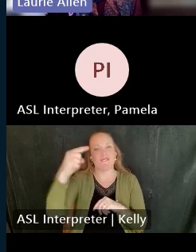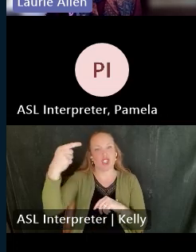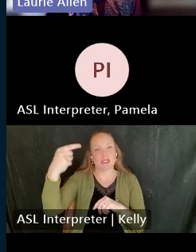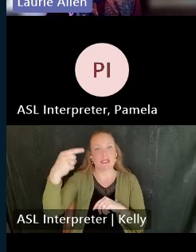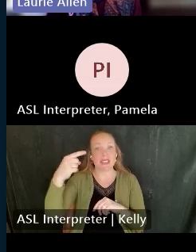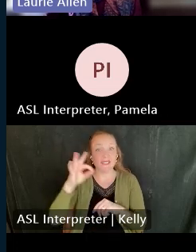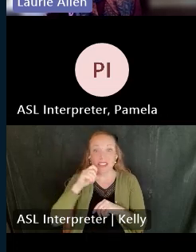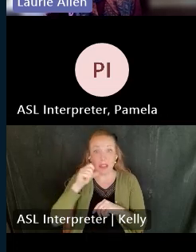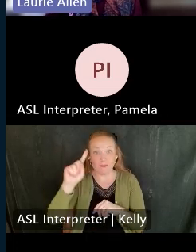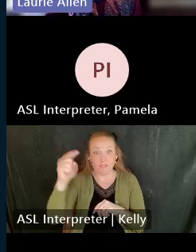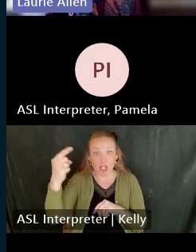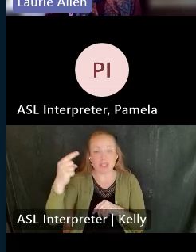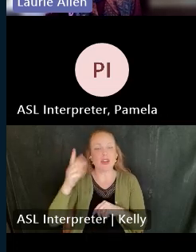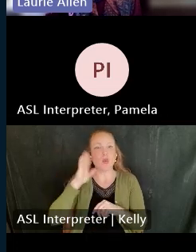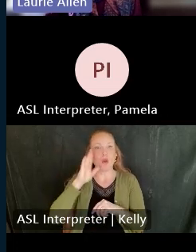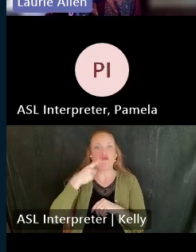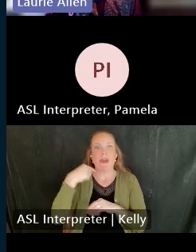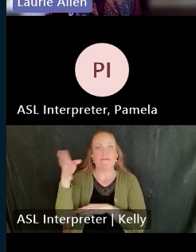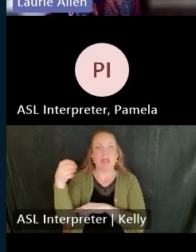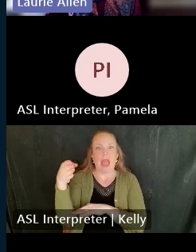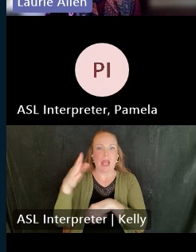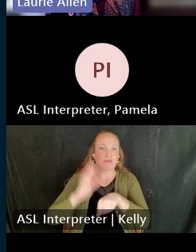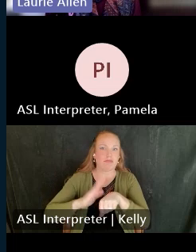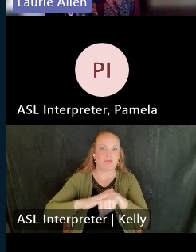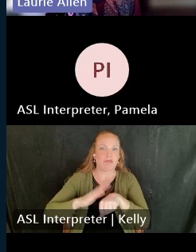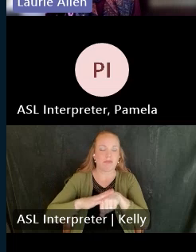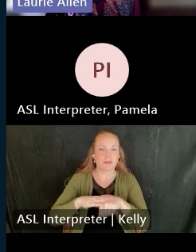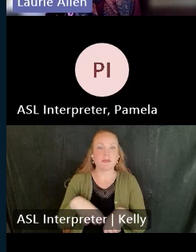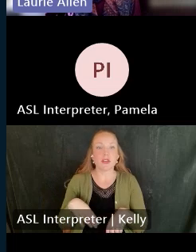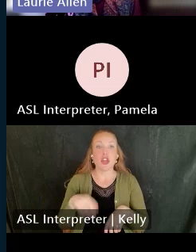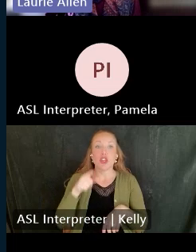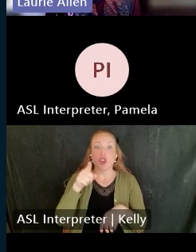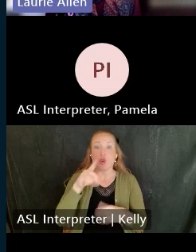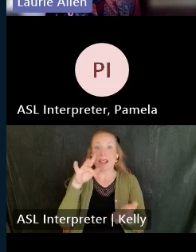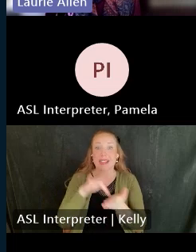But when you click on reading order, it pops up a pane on the right hand